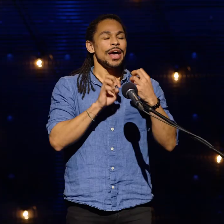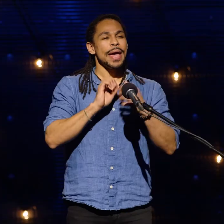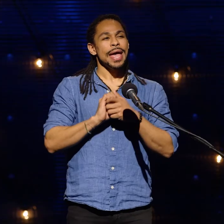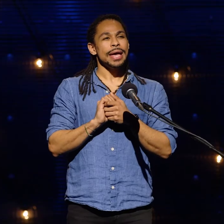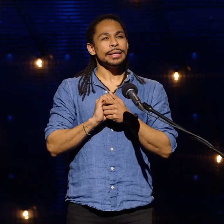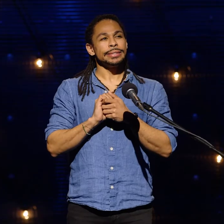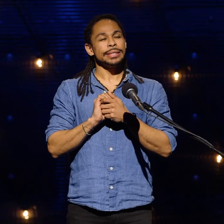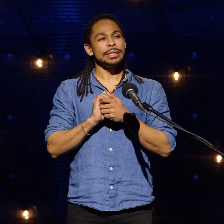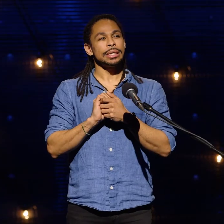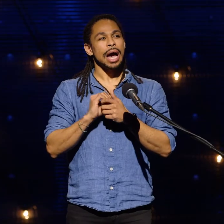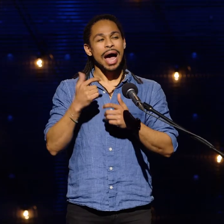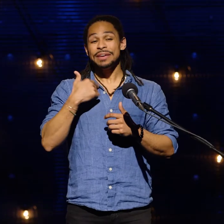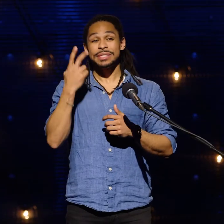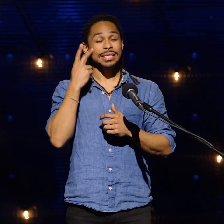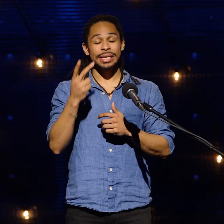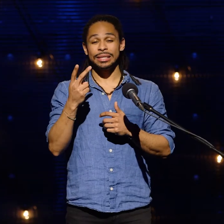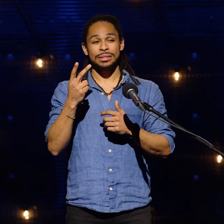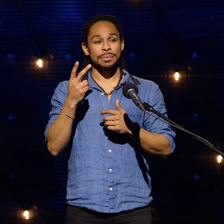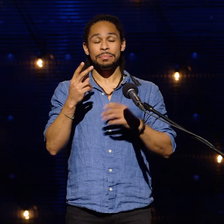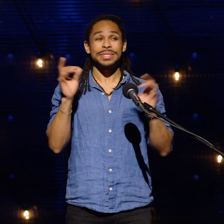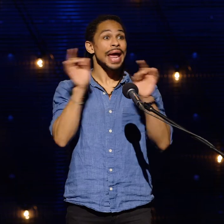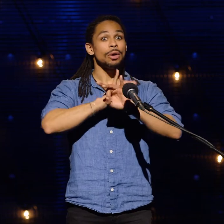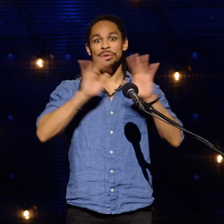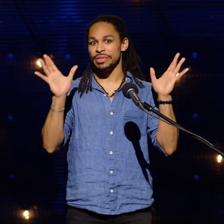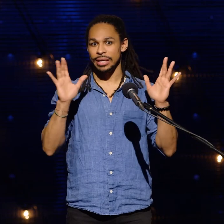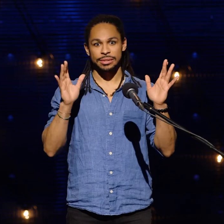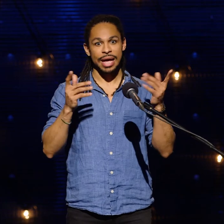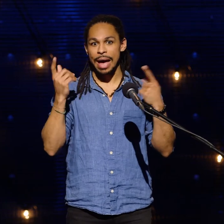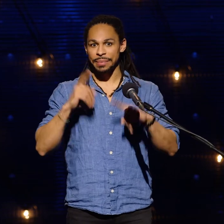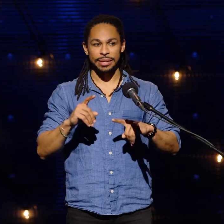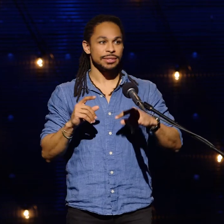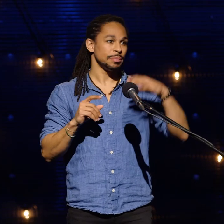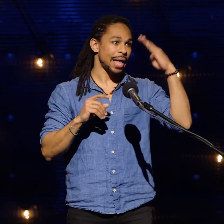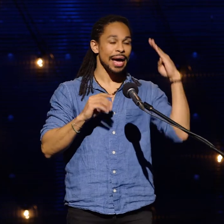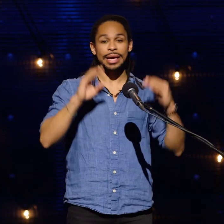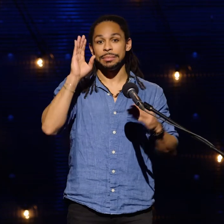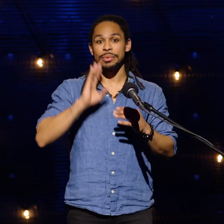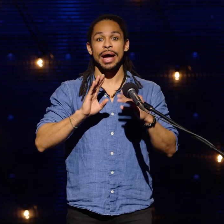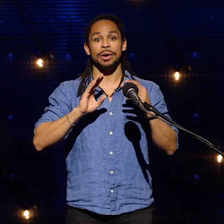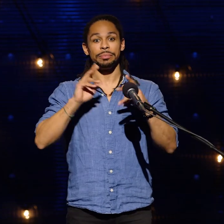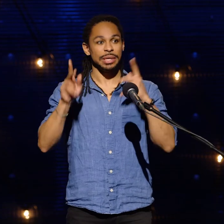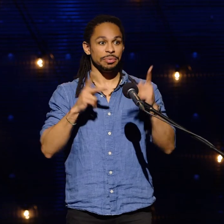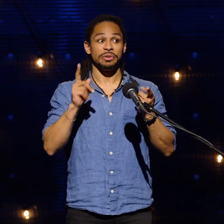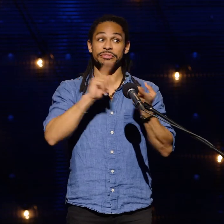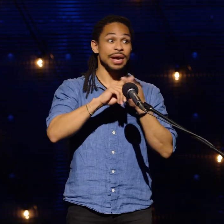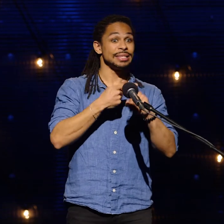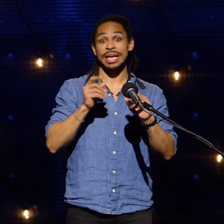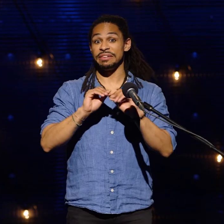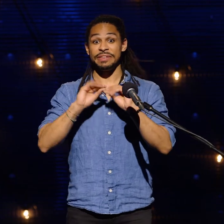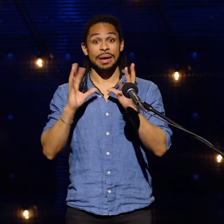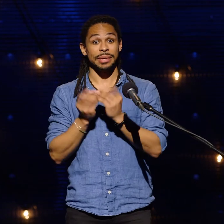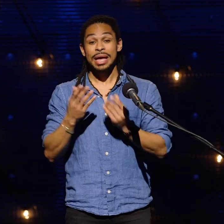And I have seen terrible things happen to Black and brown people, friends and family.